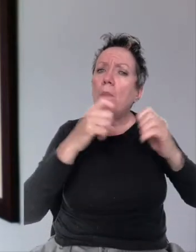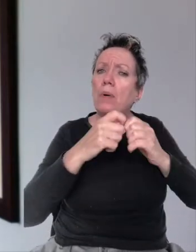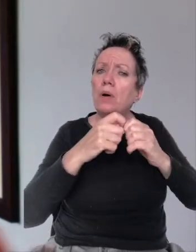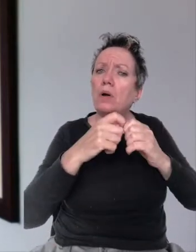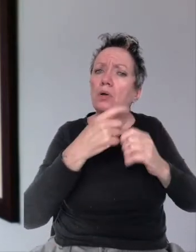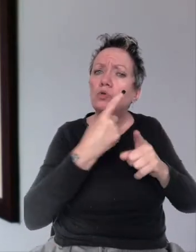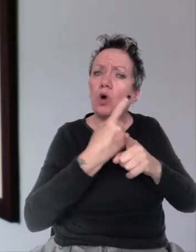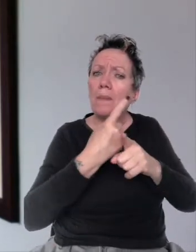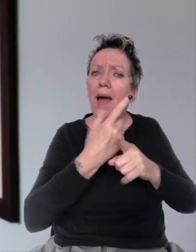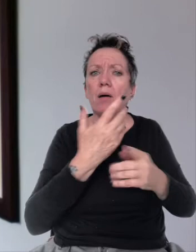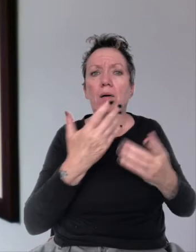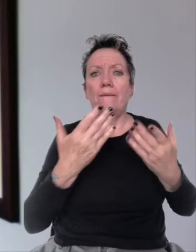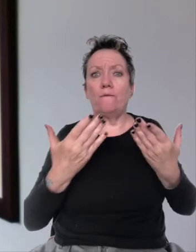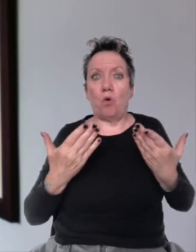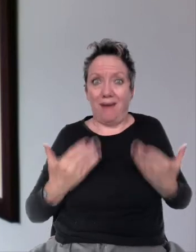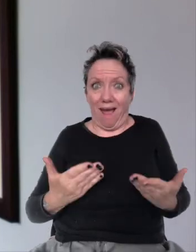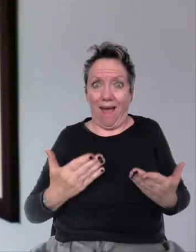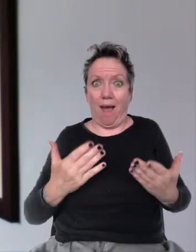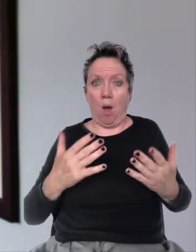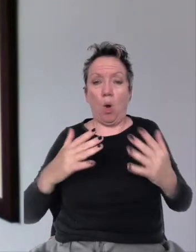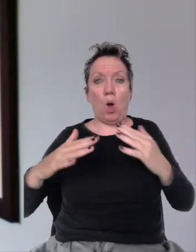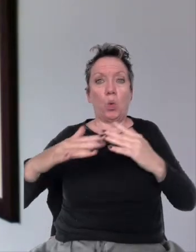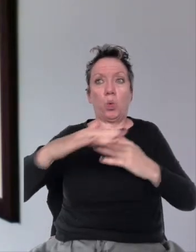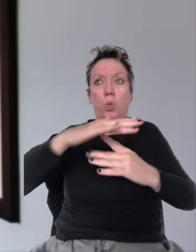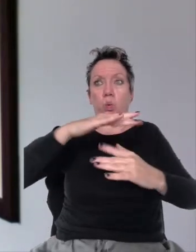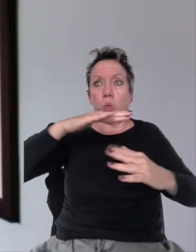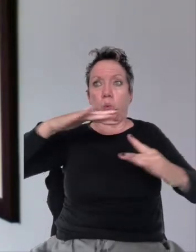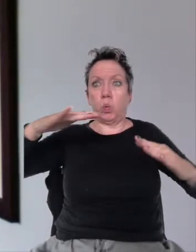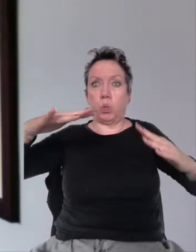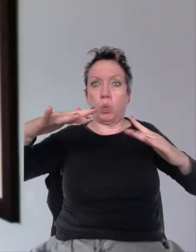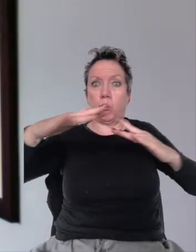sense of we're in this period of real change and out of this period of change,